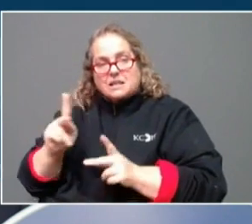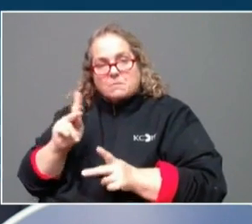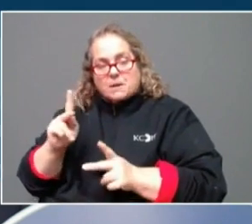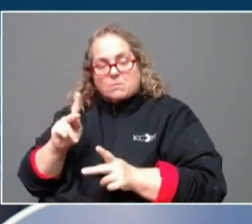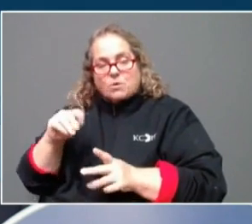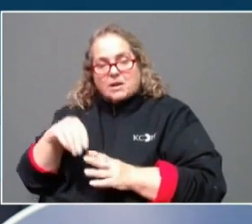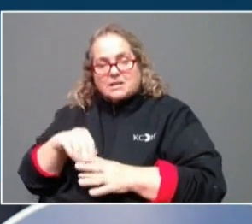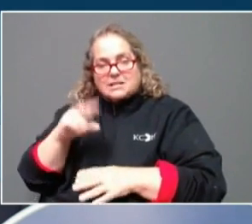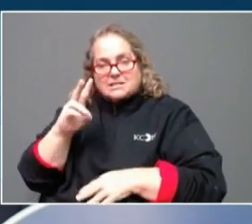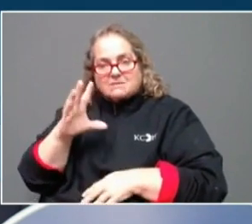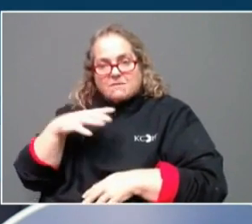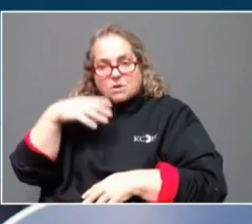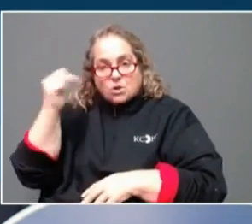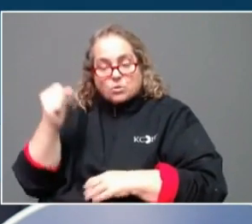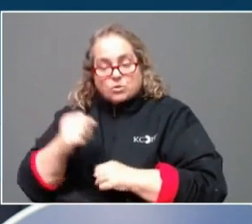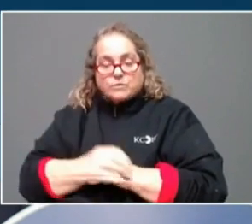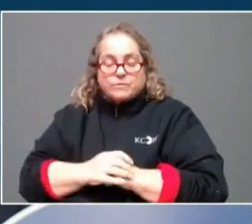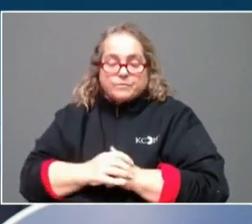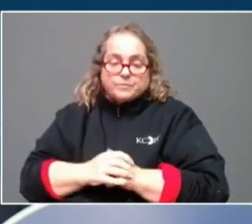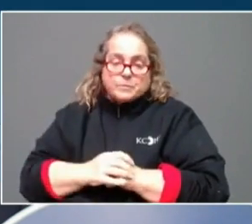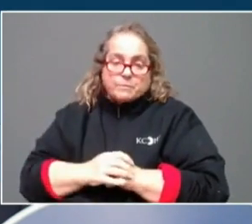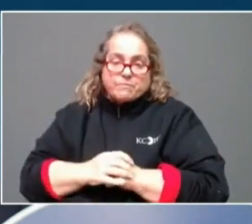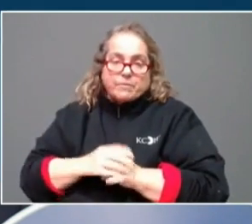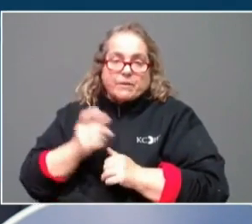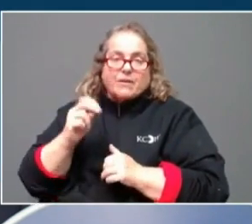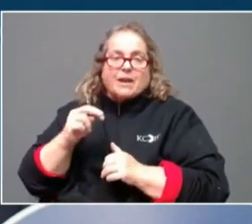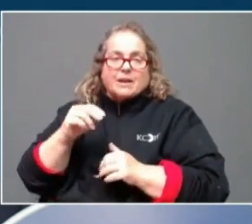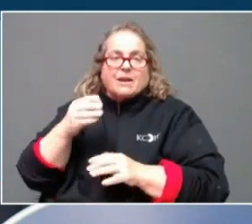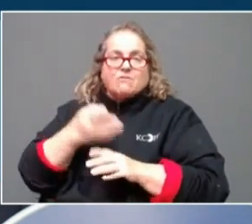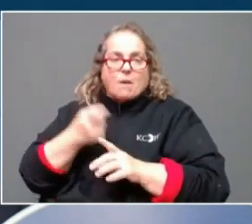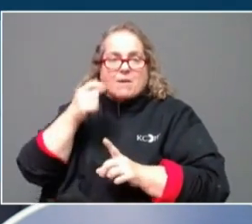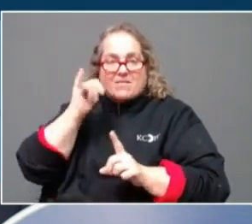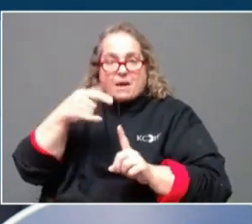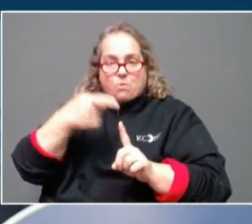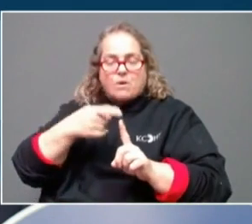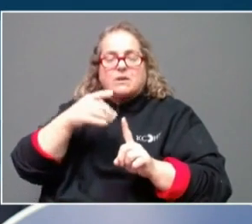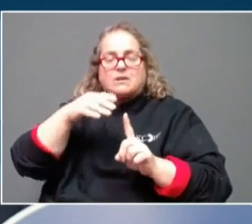older. Um, and then it goes down from there. I'll note that for the 18-24